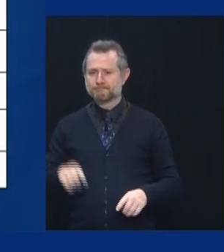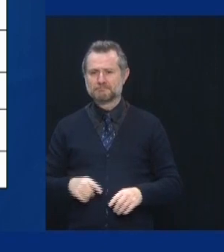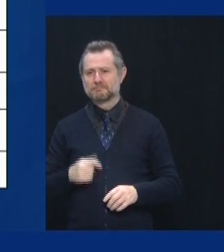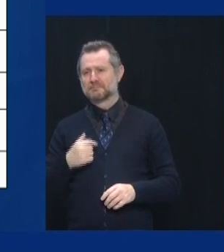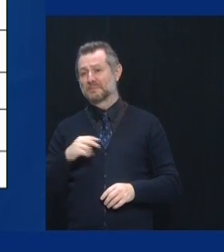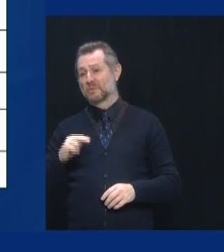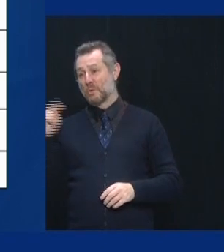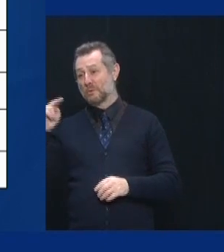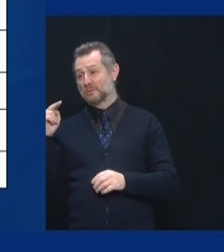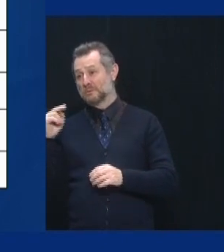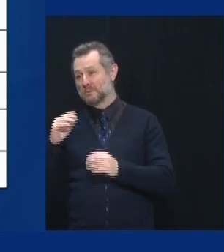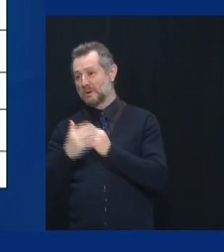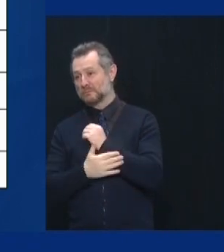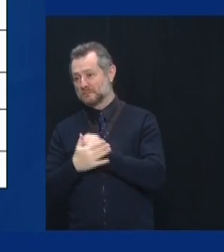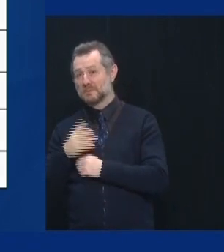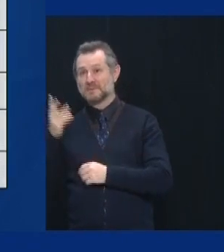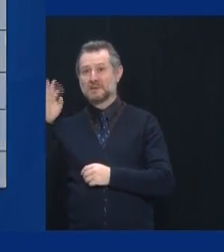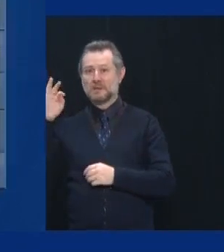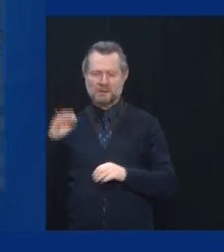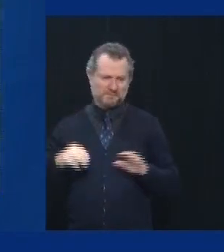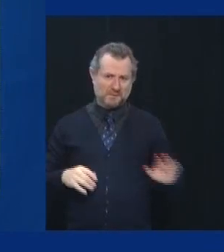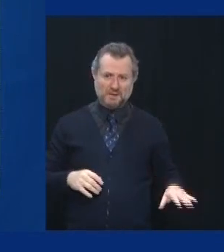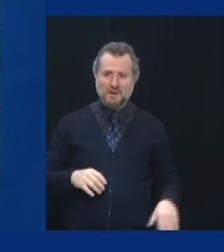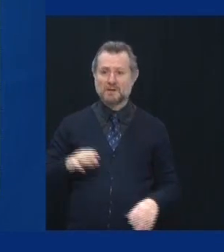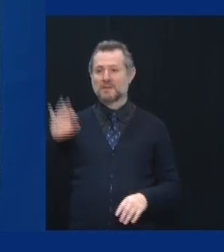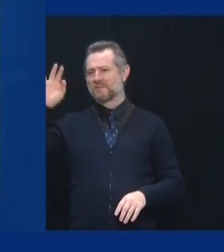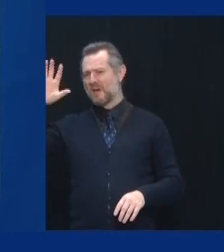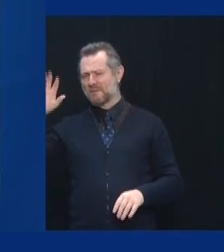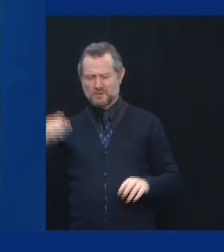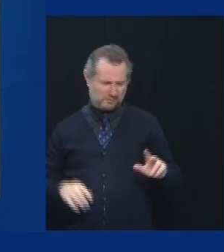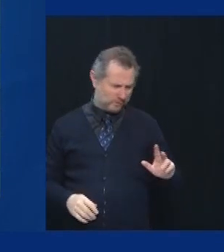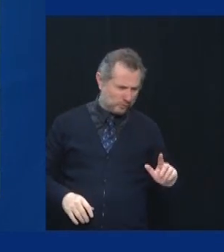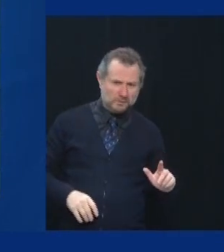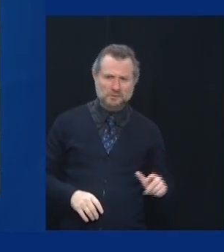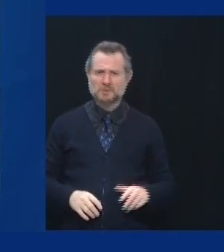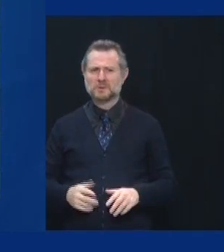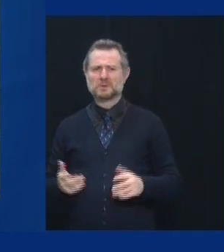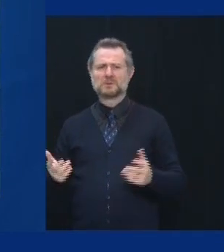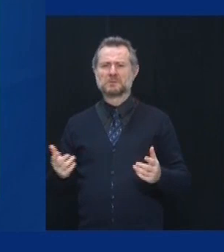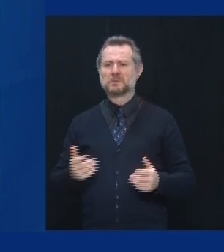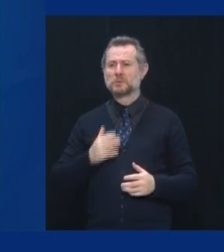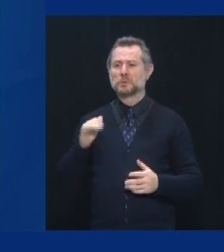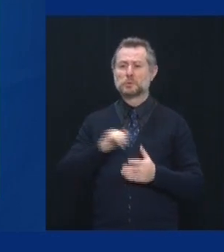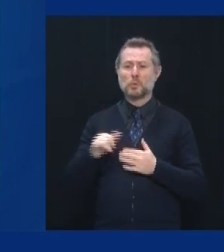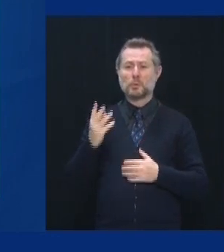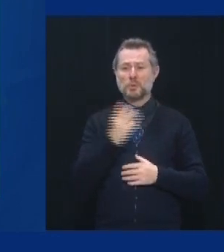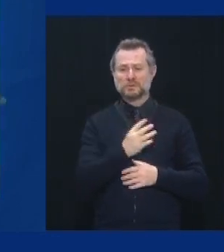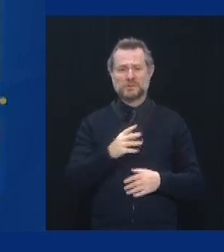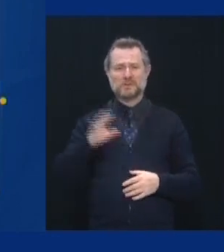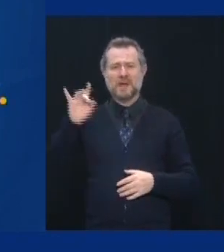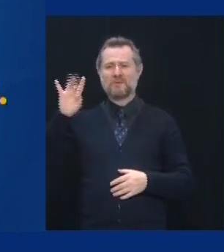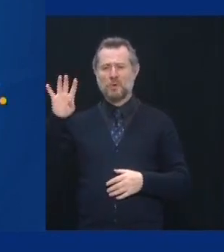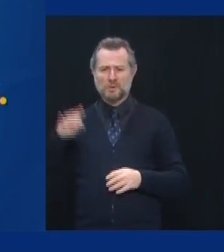COMB HOSPITAL 35. SO, AGAIN, YOU SEE THE FAIRTY